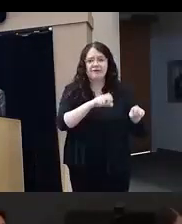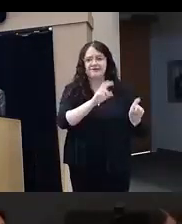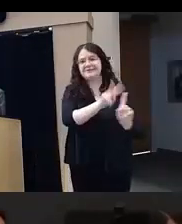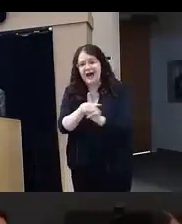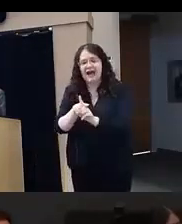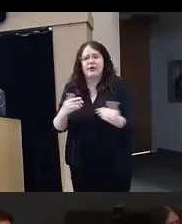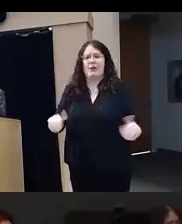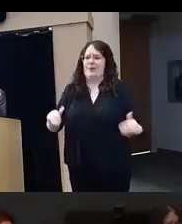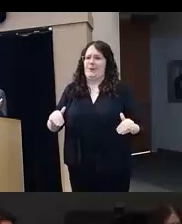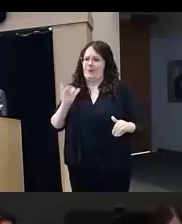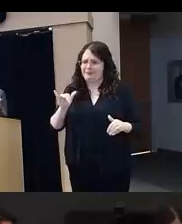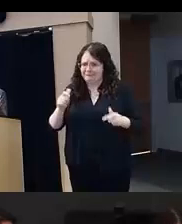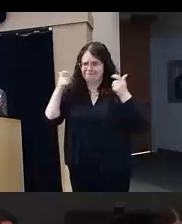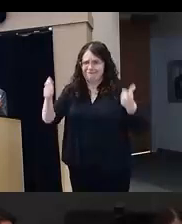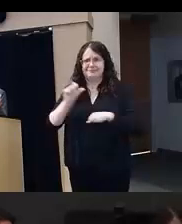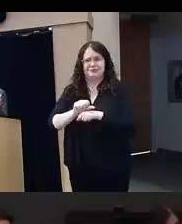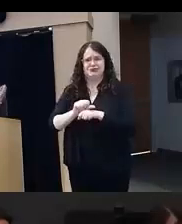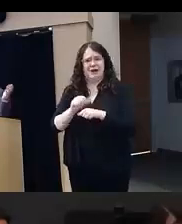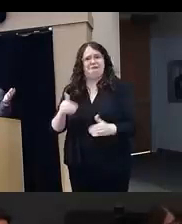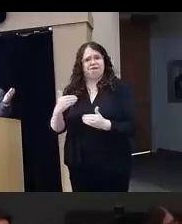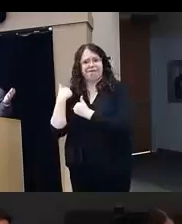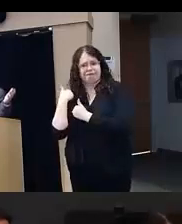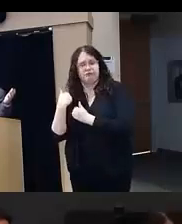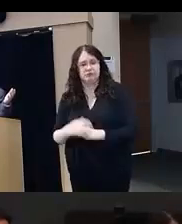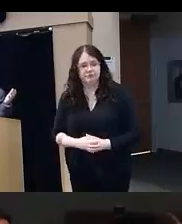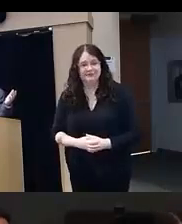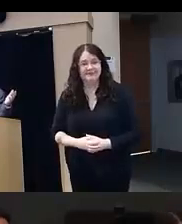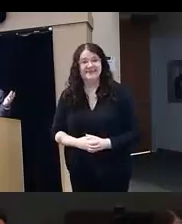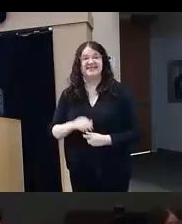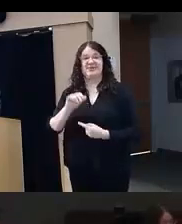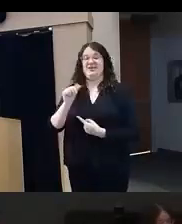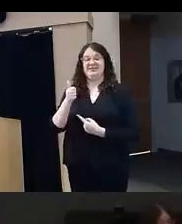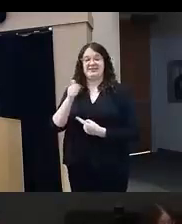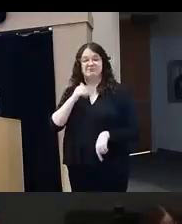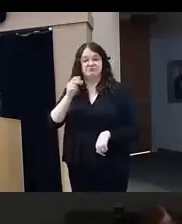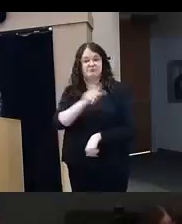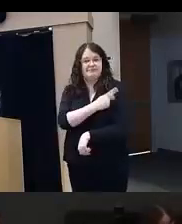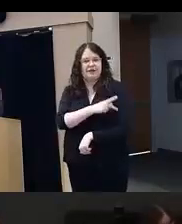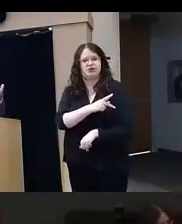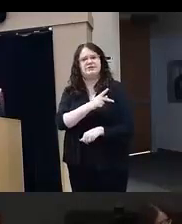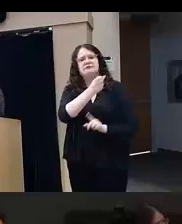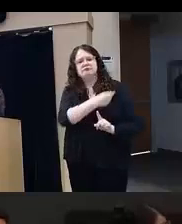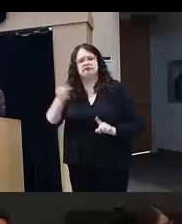Herculean effort so 10 geriatric patient went to four nine thousand so four nine thousand